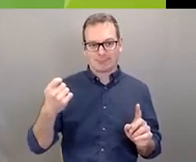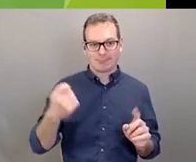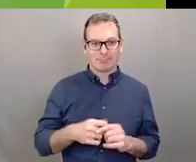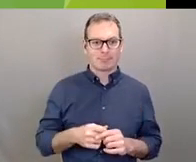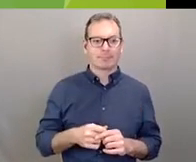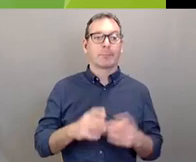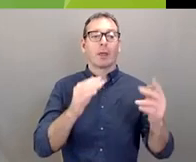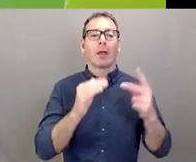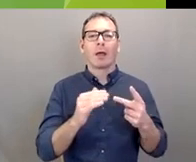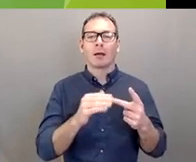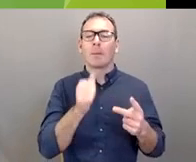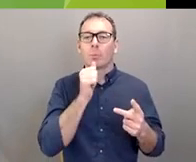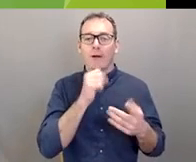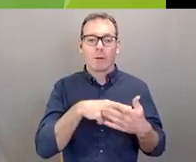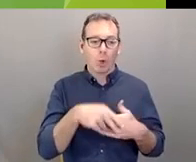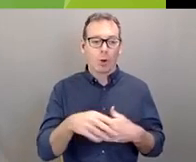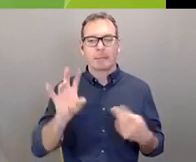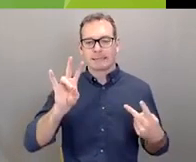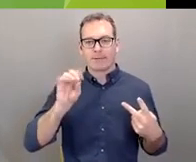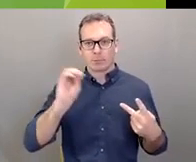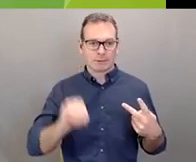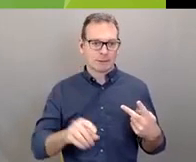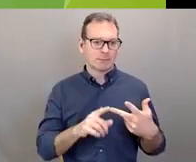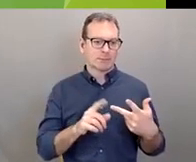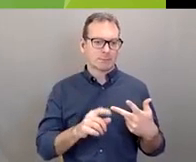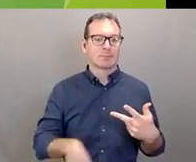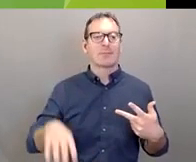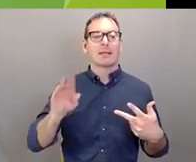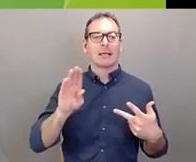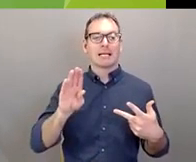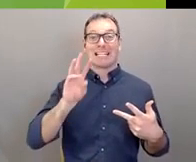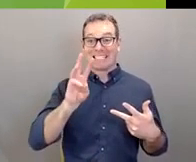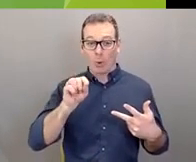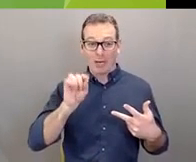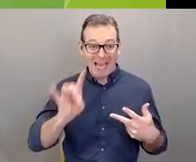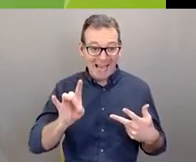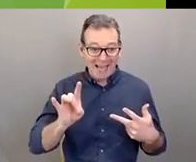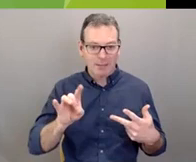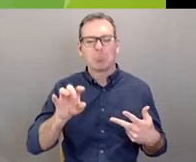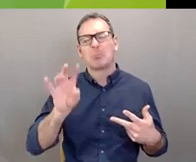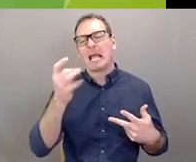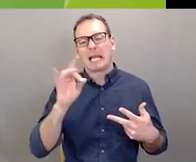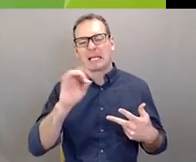programs 18 percent in CPPD and EI sickness combined 15.6 percent in workers compensation